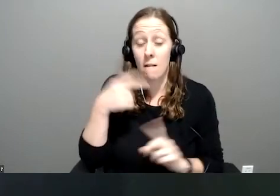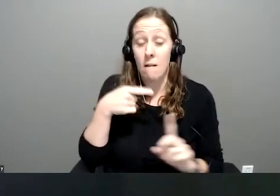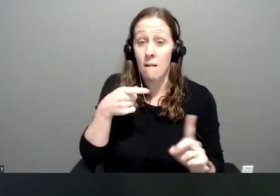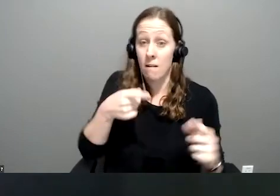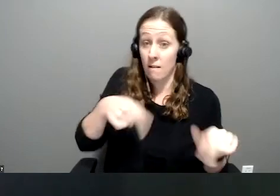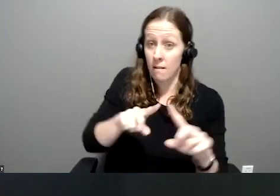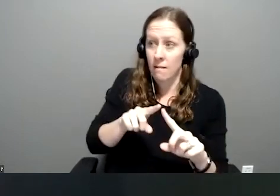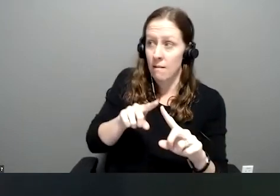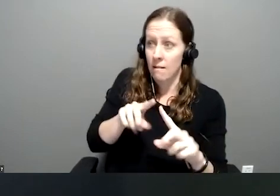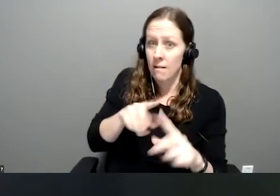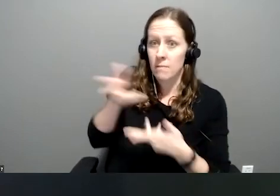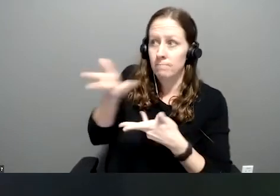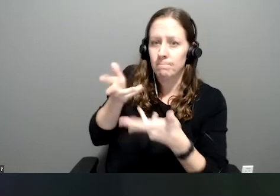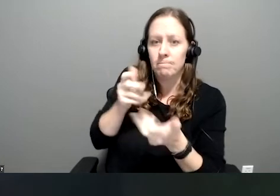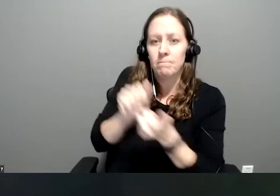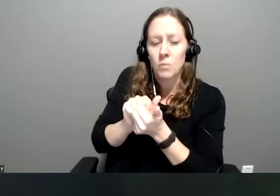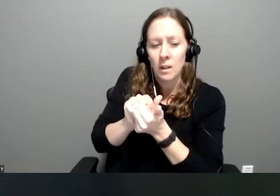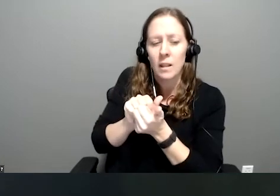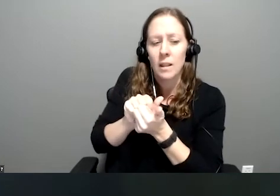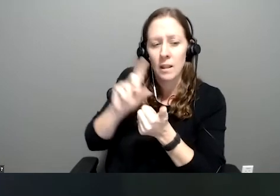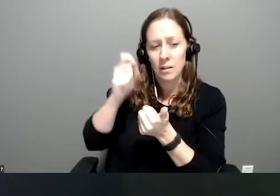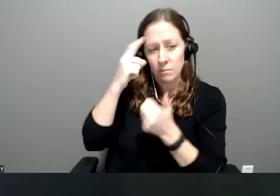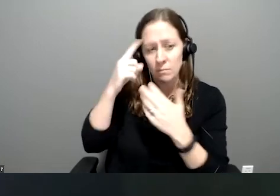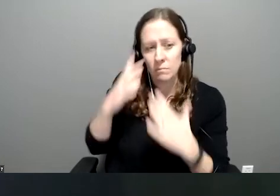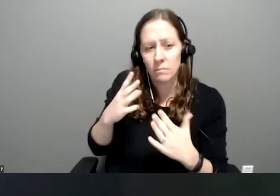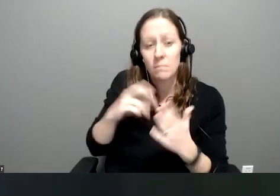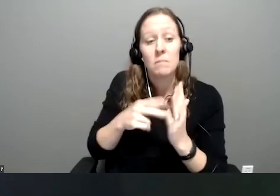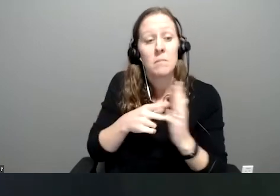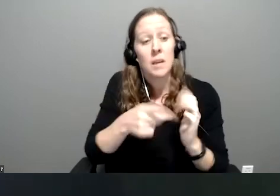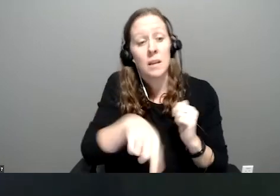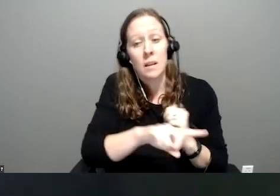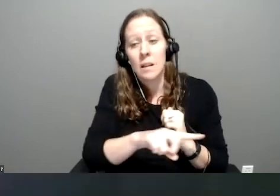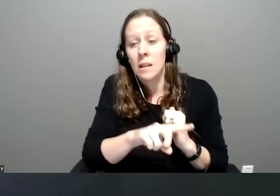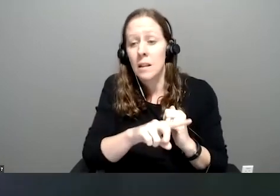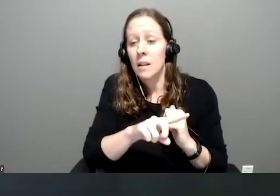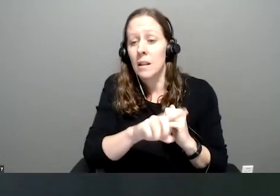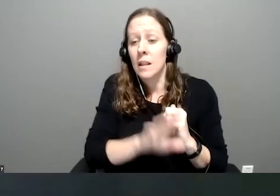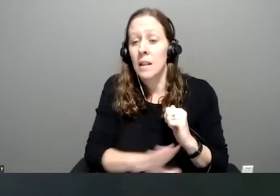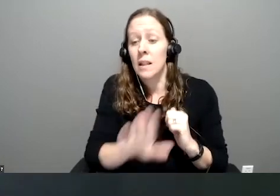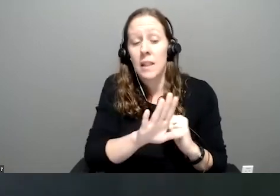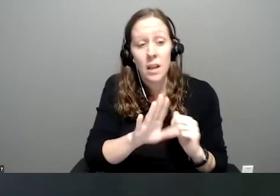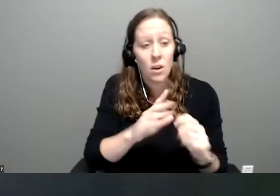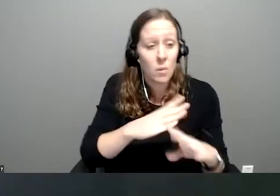as they integrated their knowledge on barriers and accommodation from their lived experience.